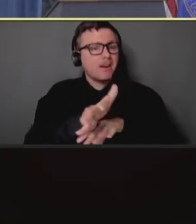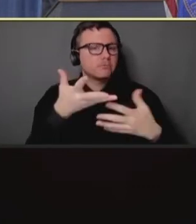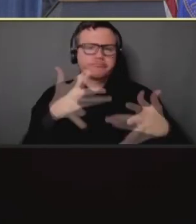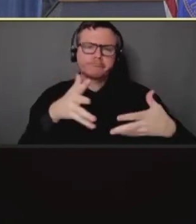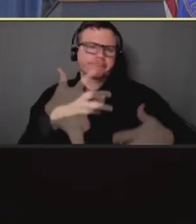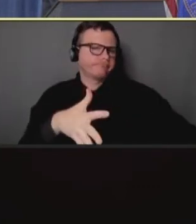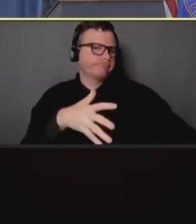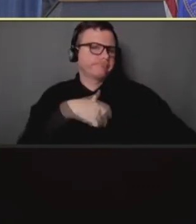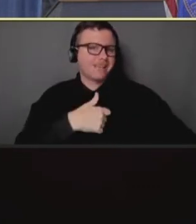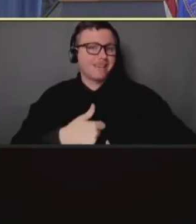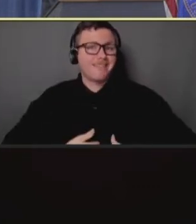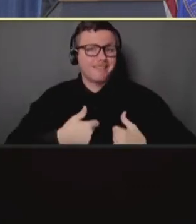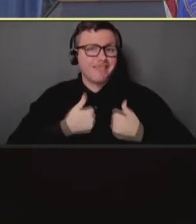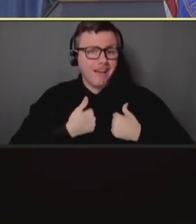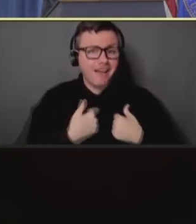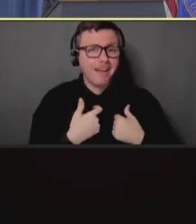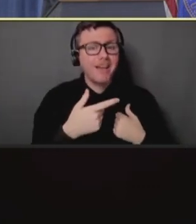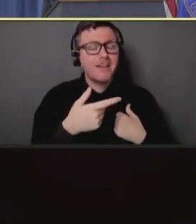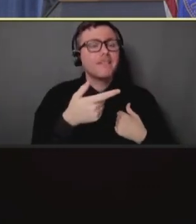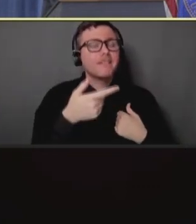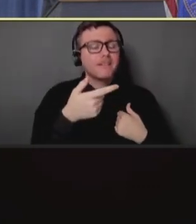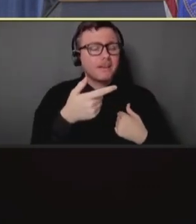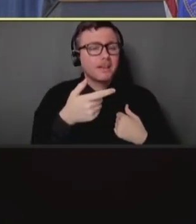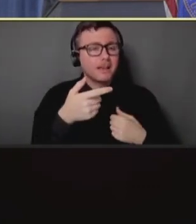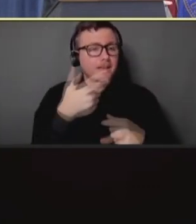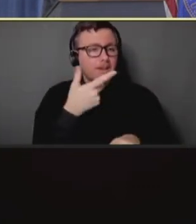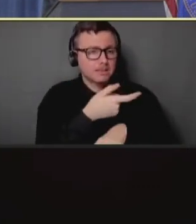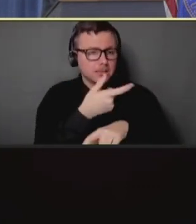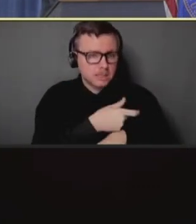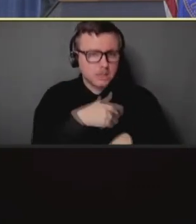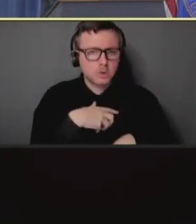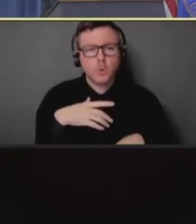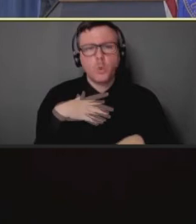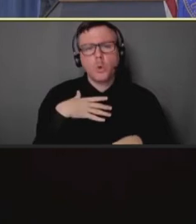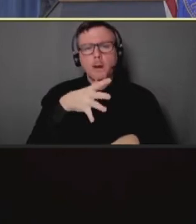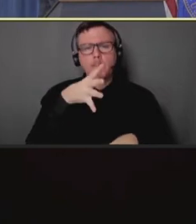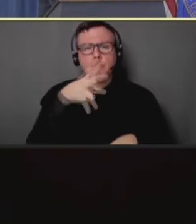the live vaccine, or their close contacts, mothers changing diapers, et cetera.